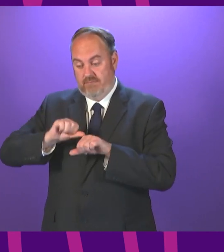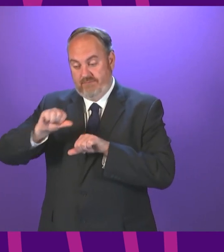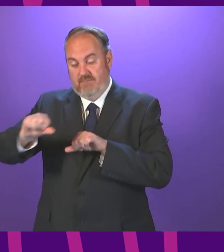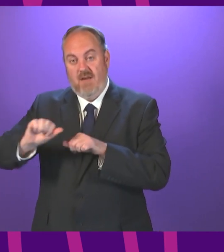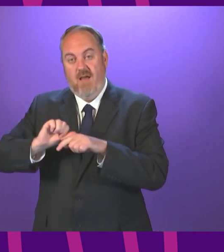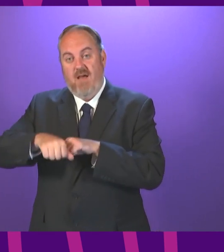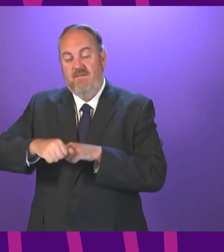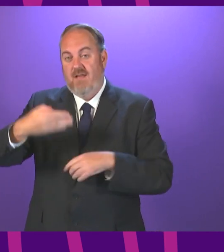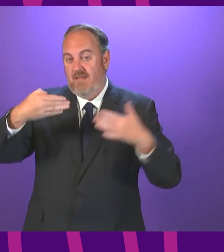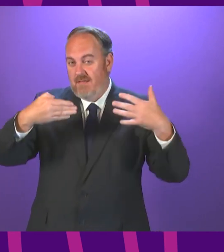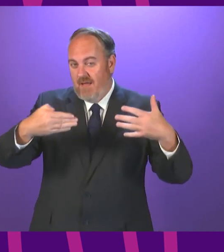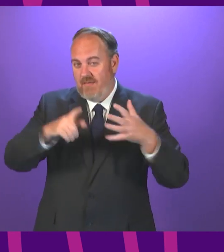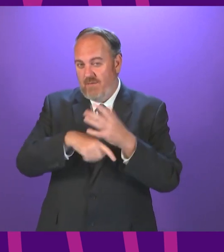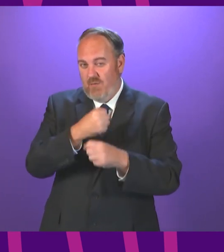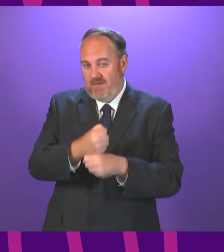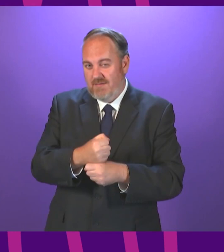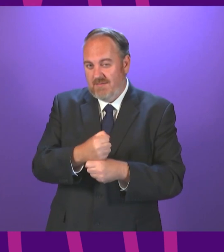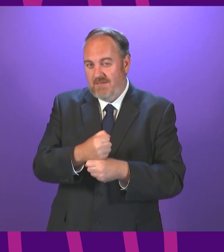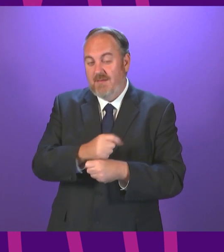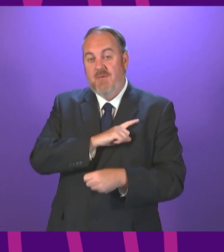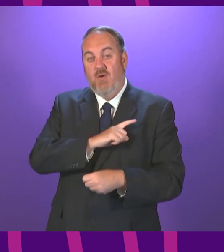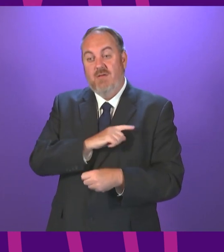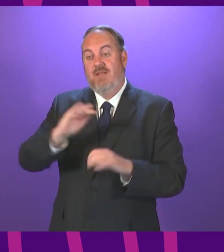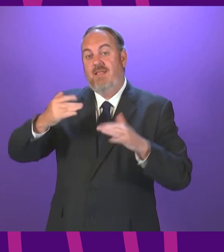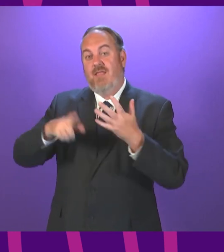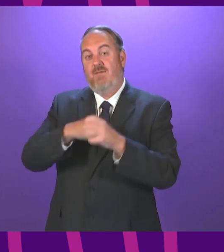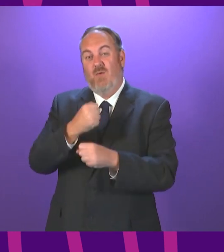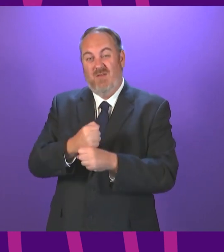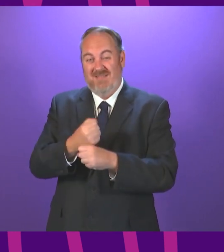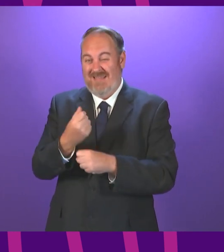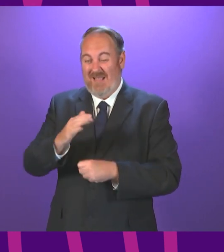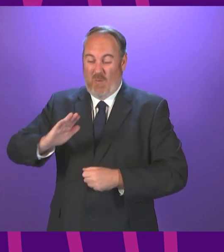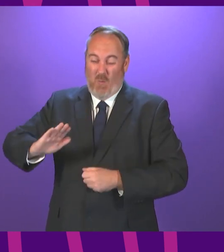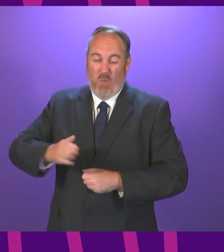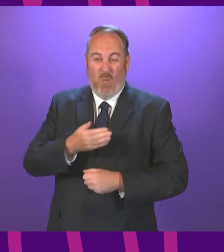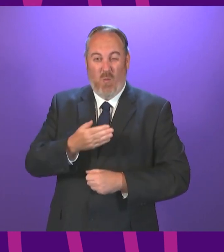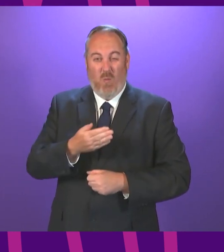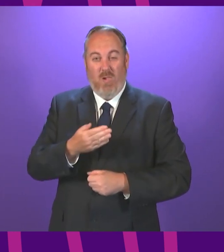almost everyone over 40 will have had the second vaccine dose at least two weeks previously.